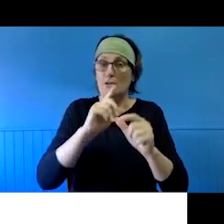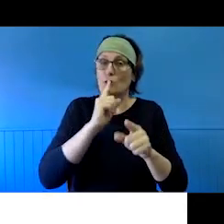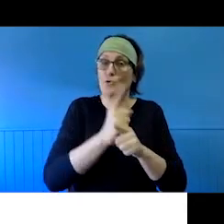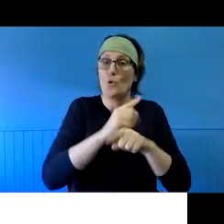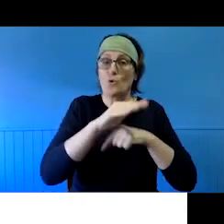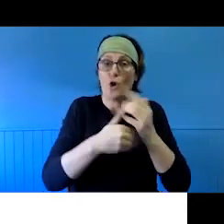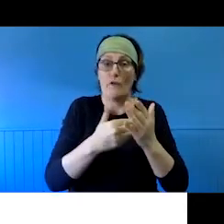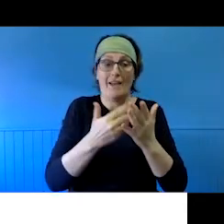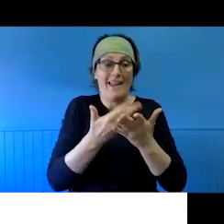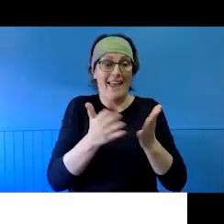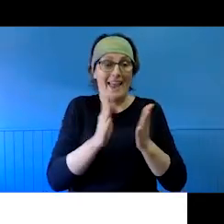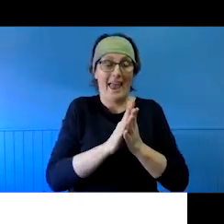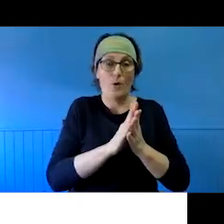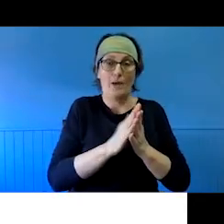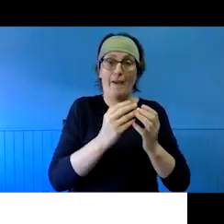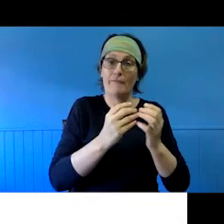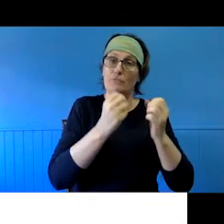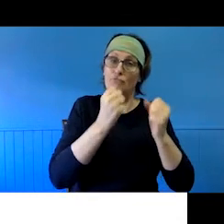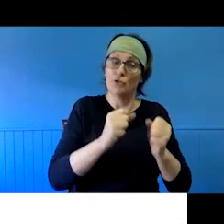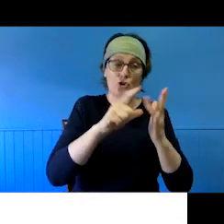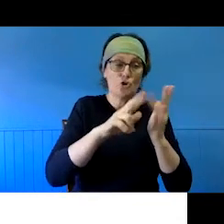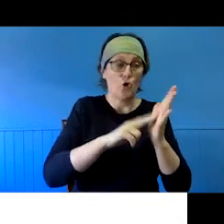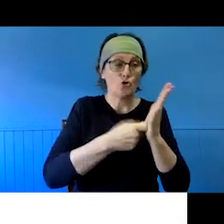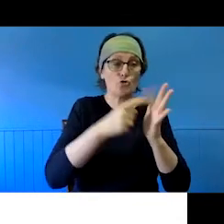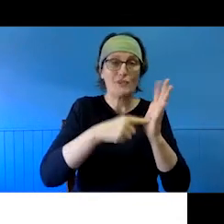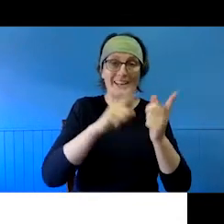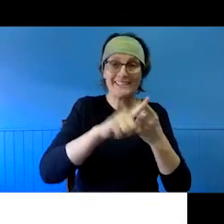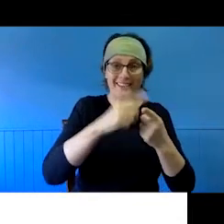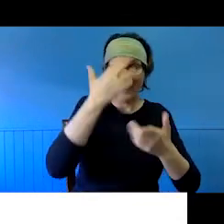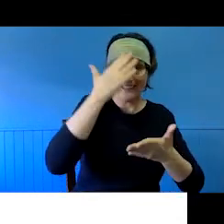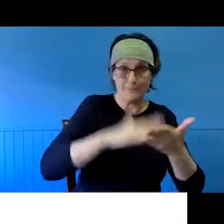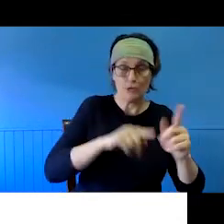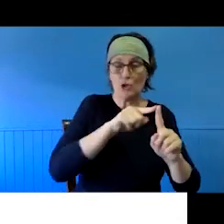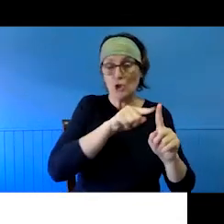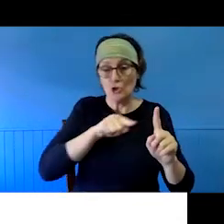concrete to the observation, and then to the reflection part, and